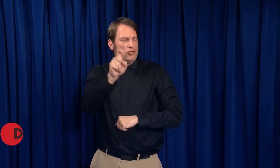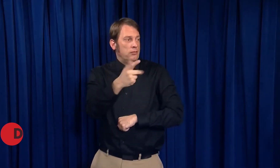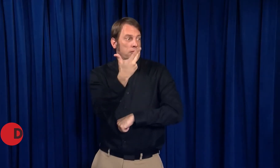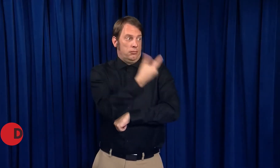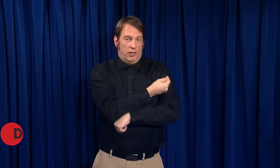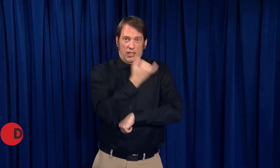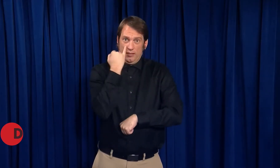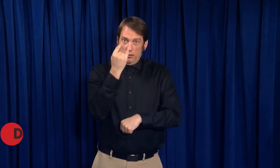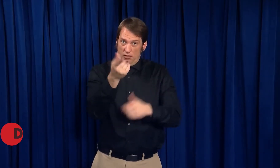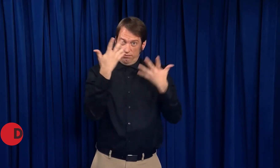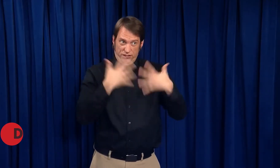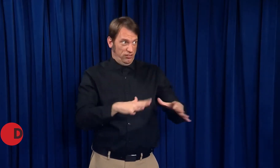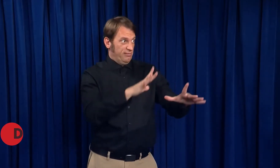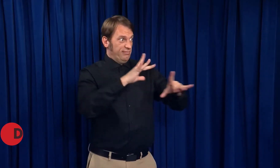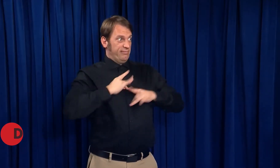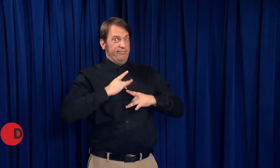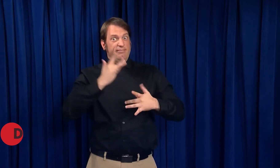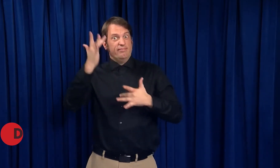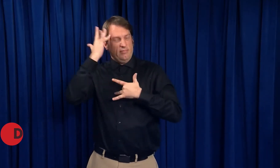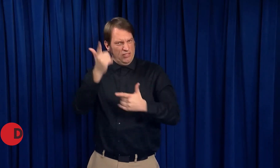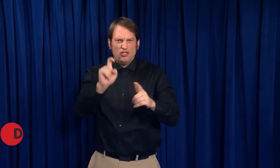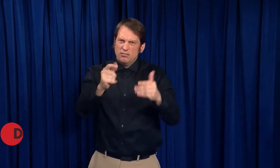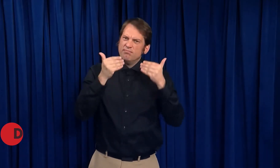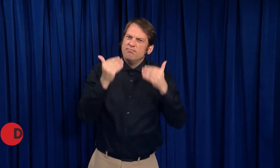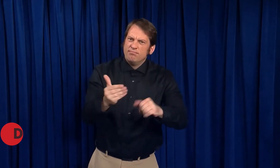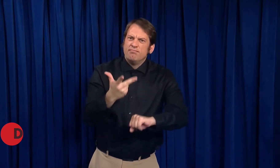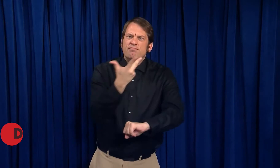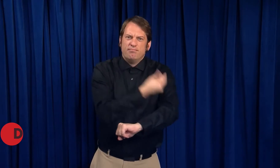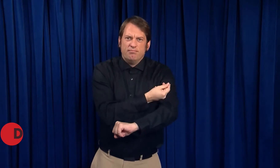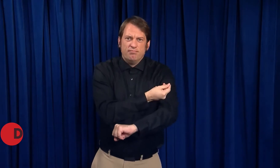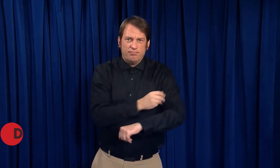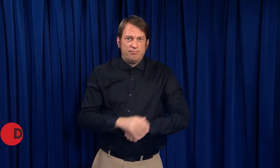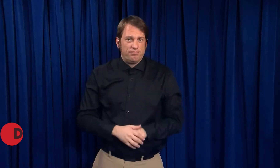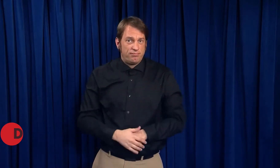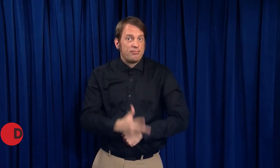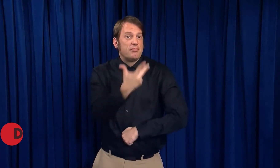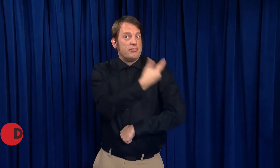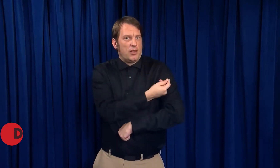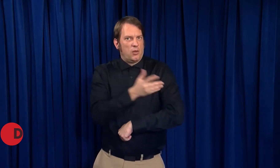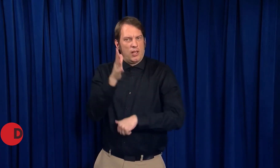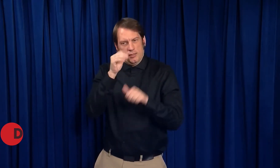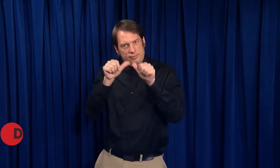=No matter if you already got COVID-19 or not, you still should get vaccinated.